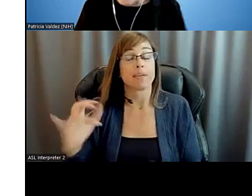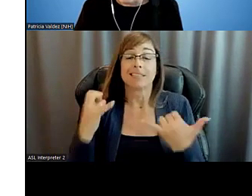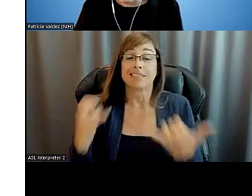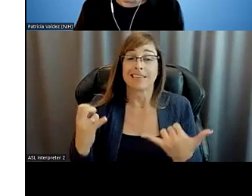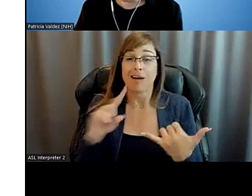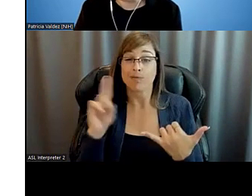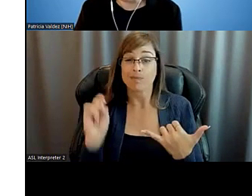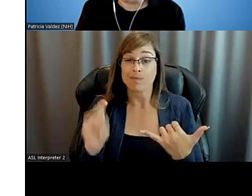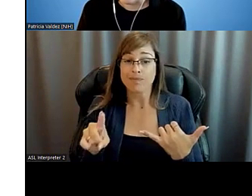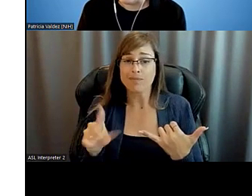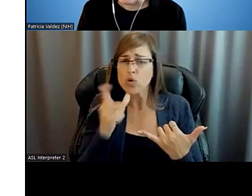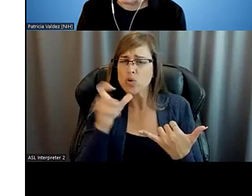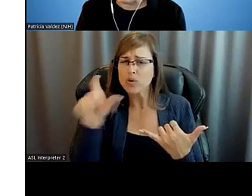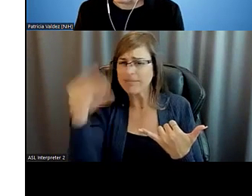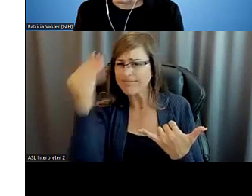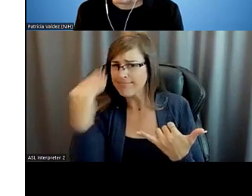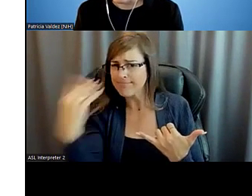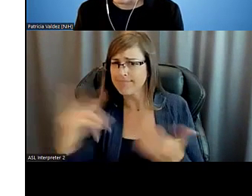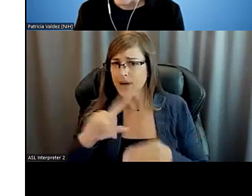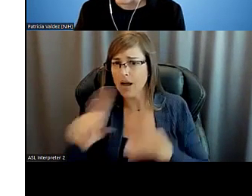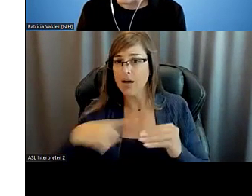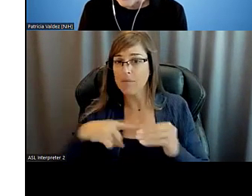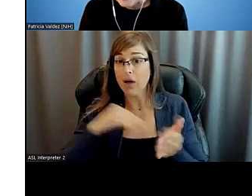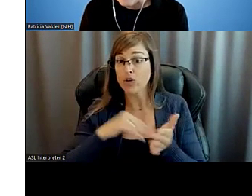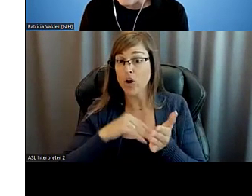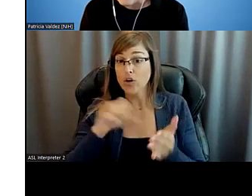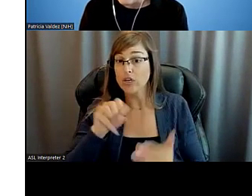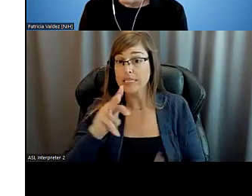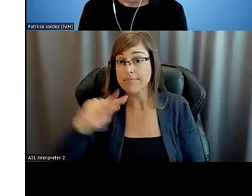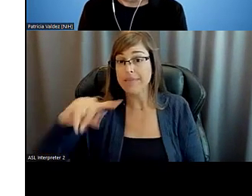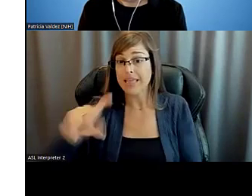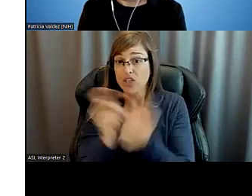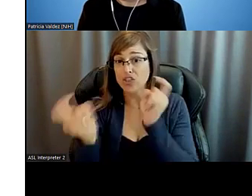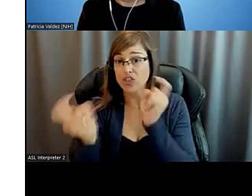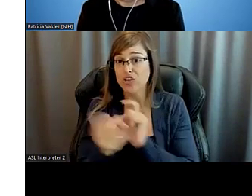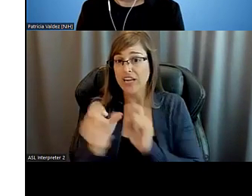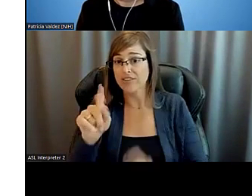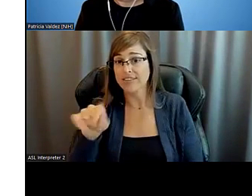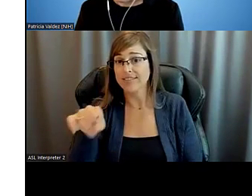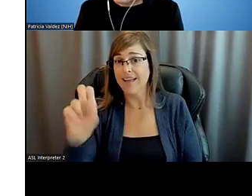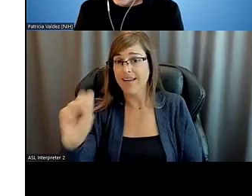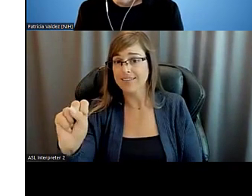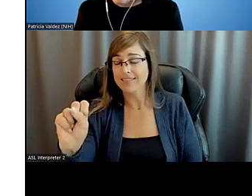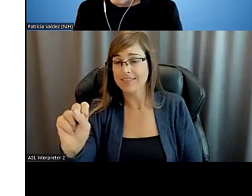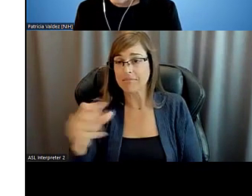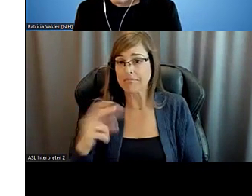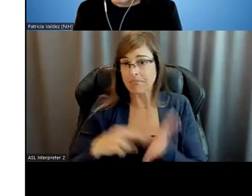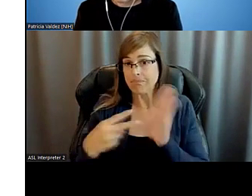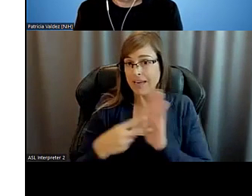Who needs to be notified about Dr. Smith's change of status, the fact that he is now on administrative leave,